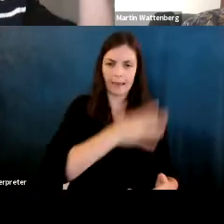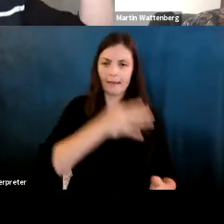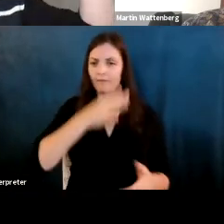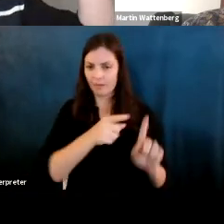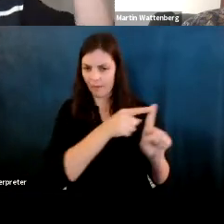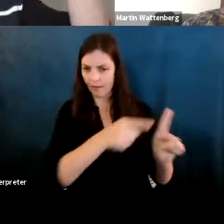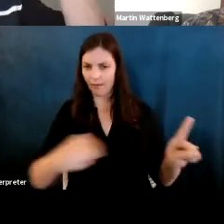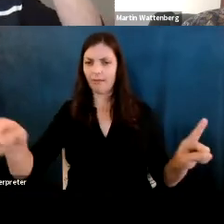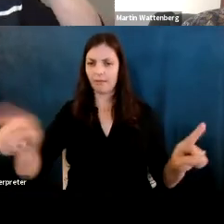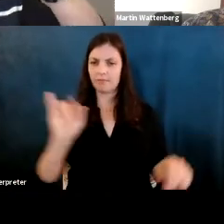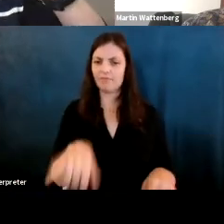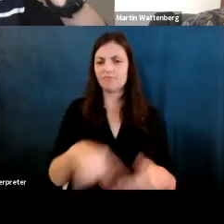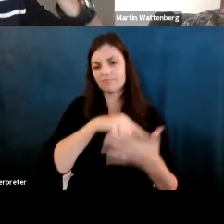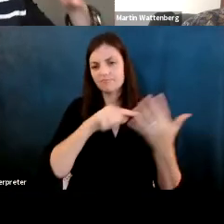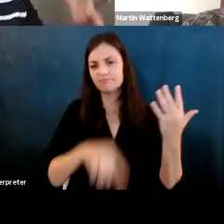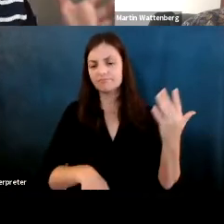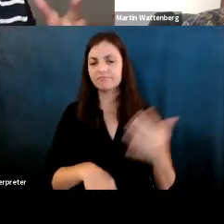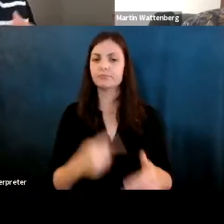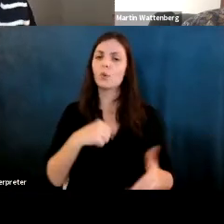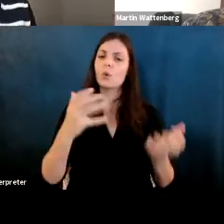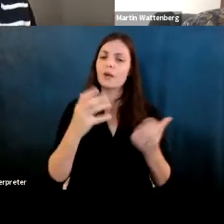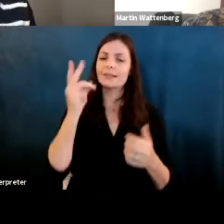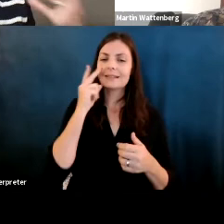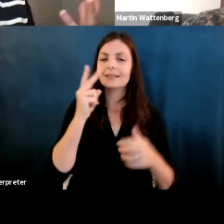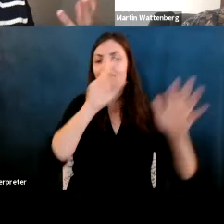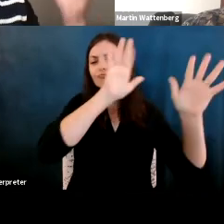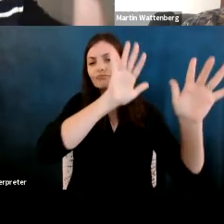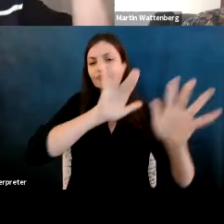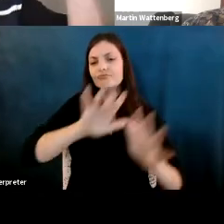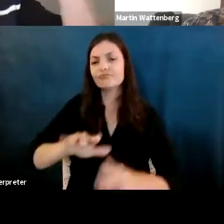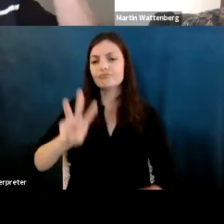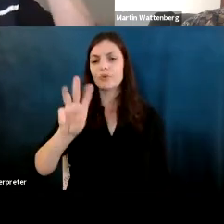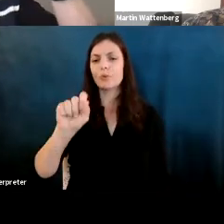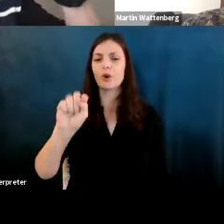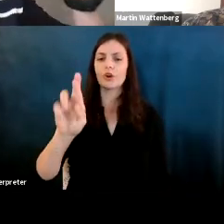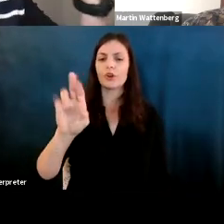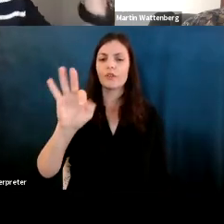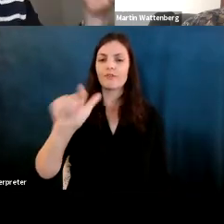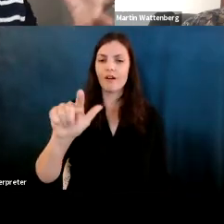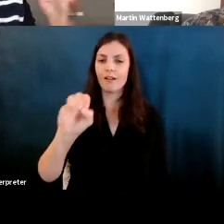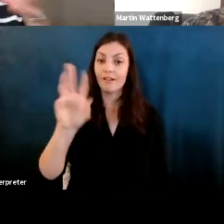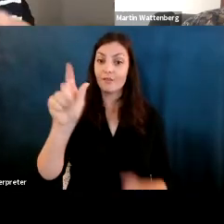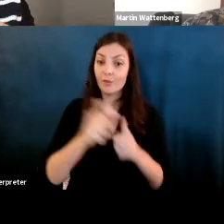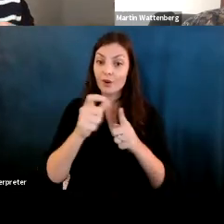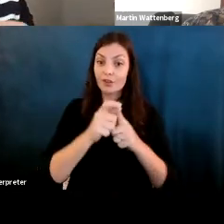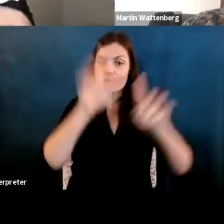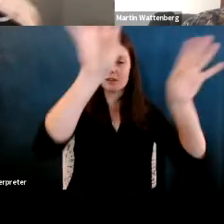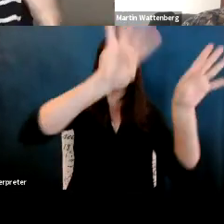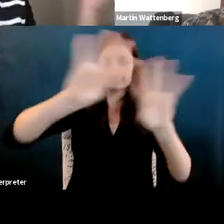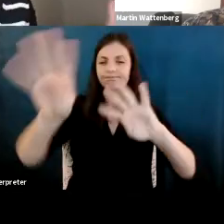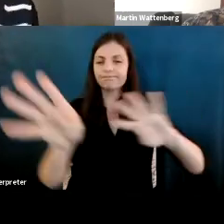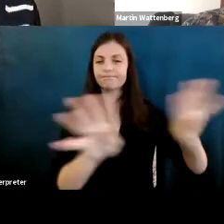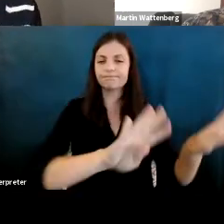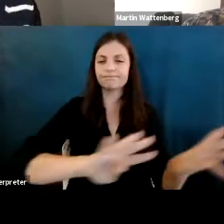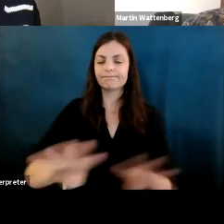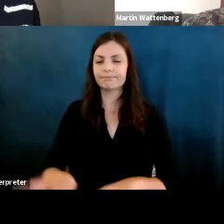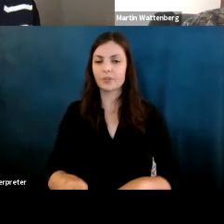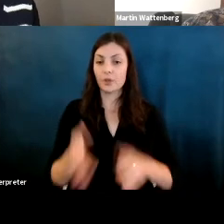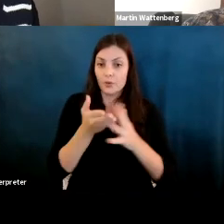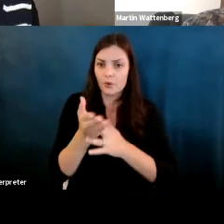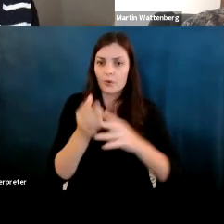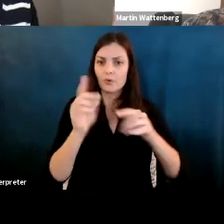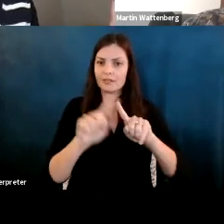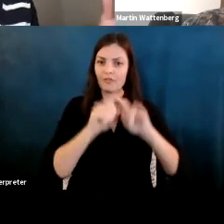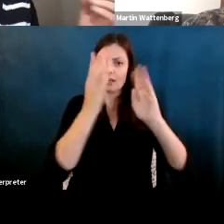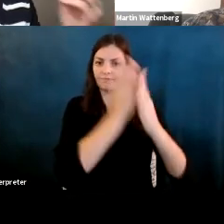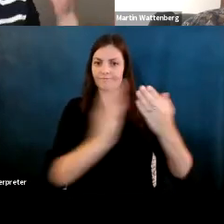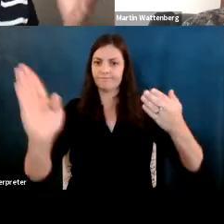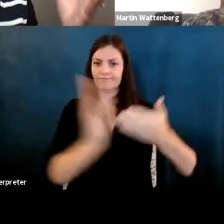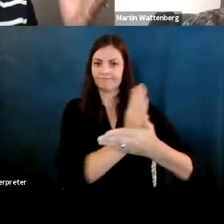Fernanda Viegas: And we kind of wanted to see a waterfall of words fall through these axes, so if I were to you know type A word like poem.